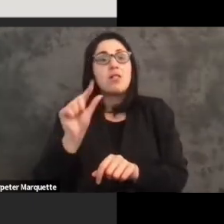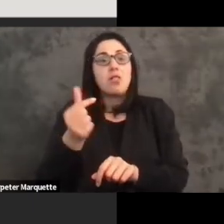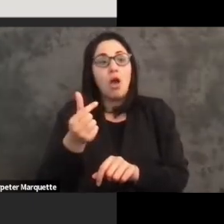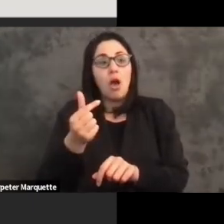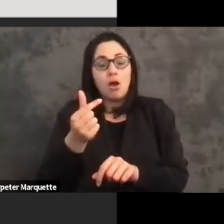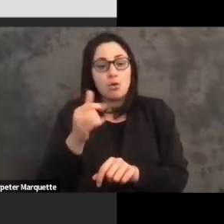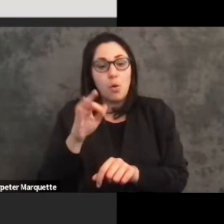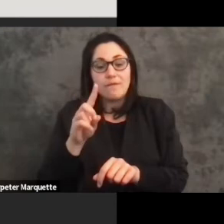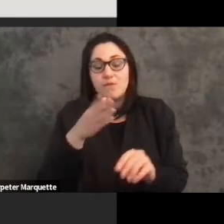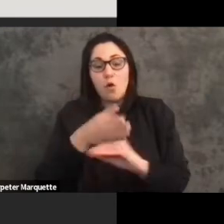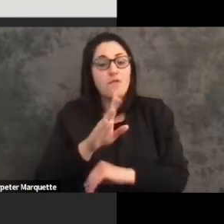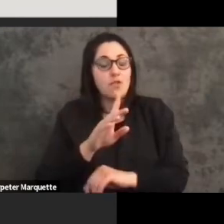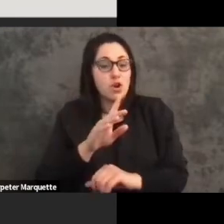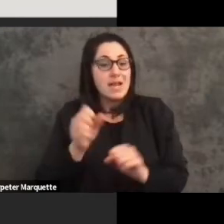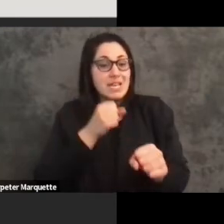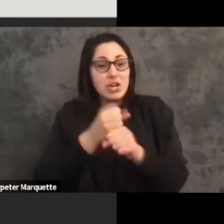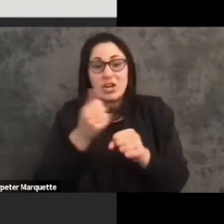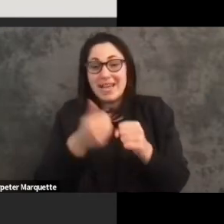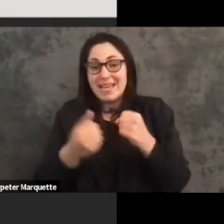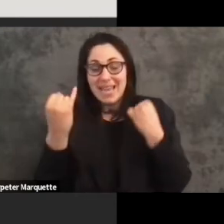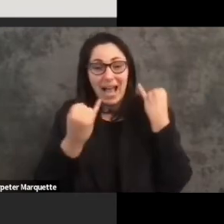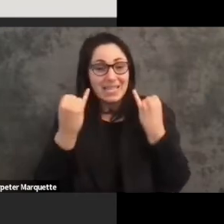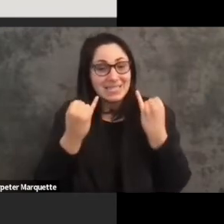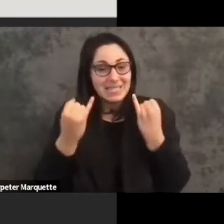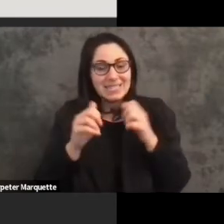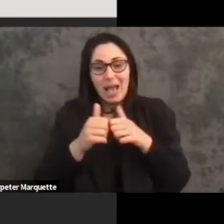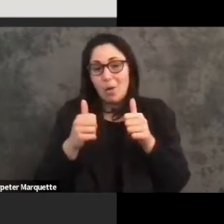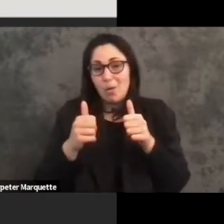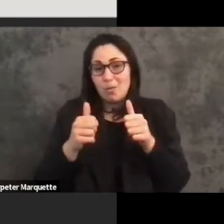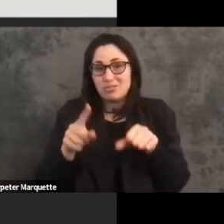And then we have another question with an answer. I am a person living with HIV and